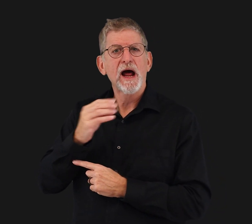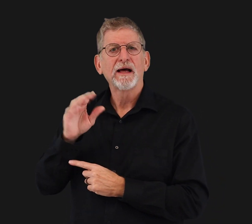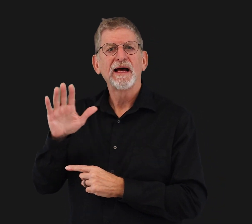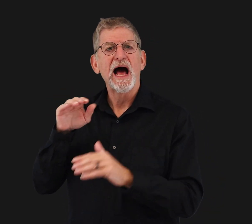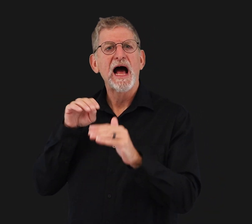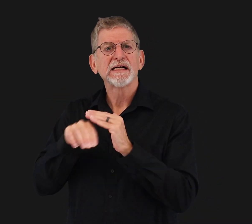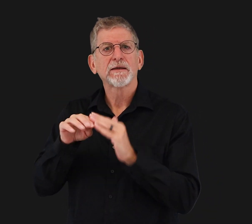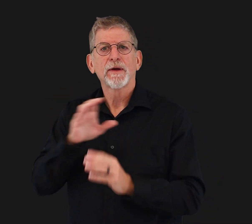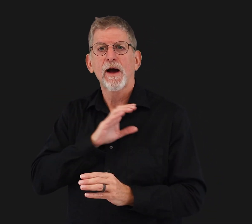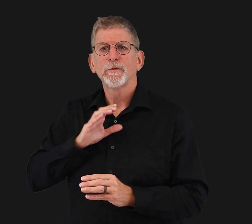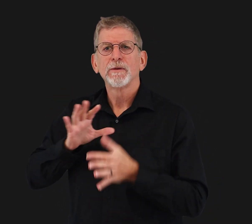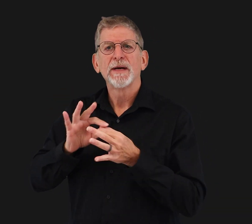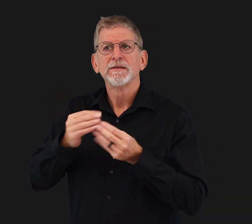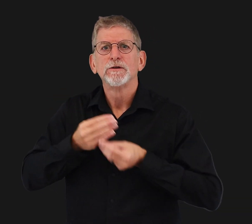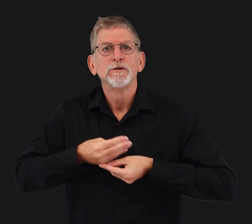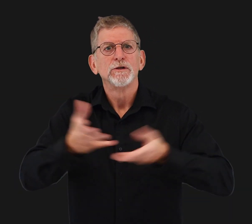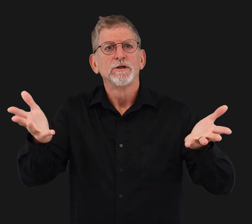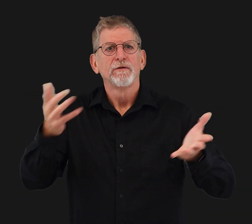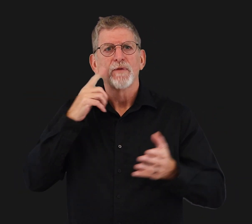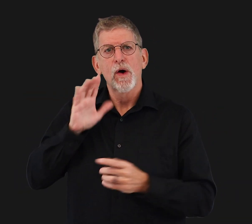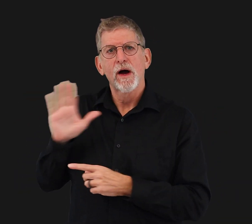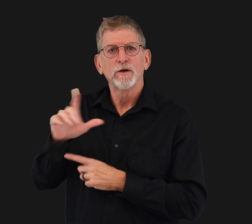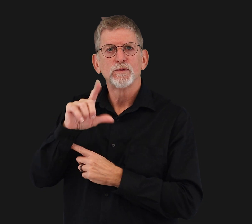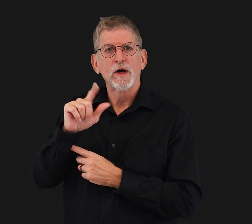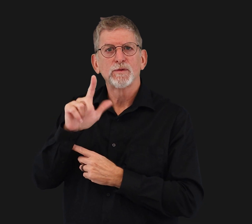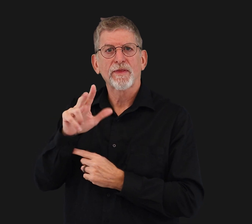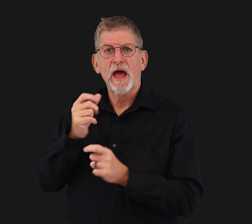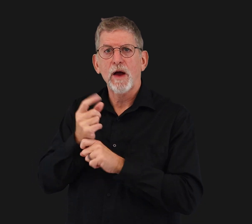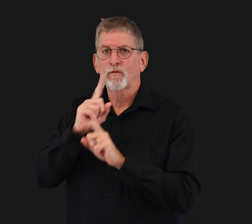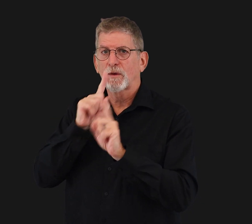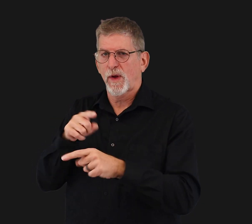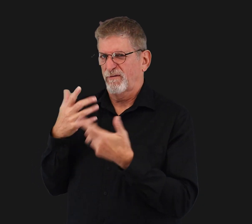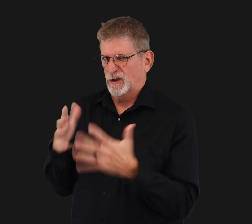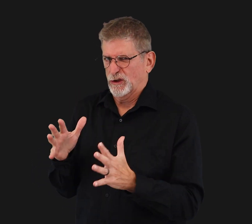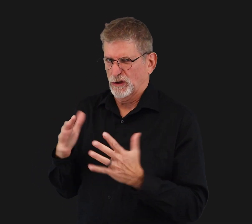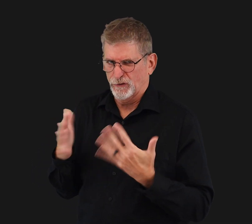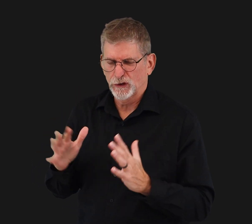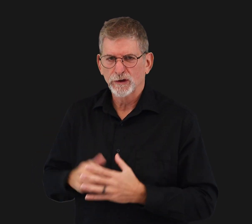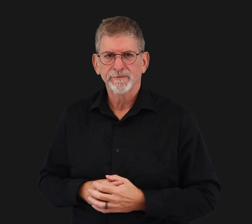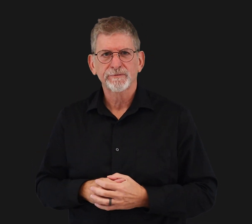and the Accessibility Commissioner’s message for his 2023 Annual Report.